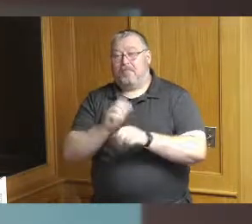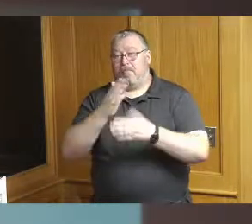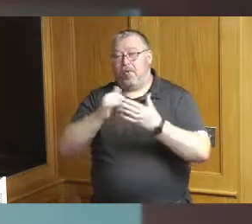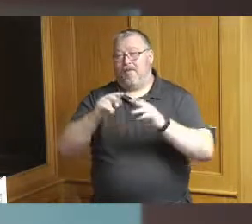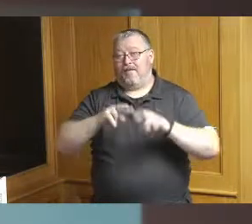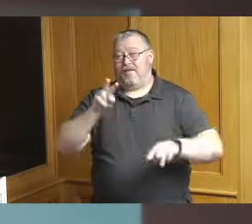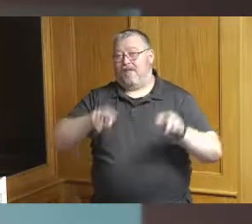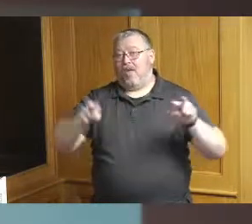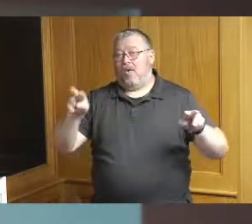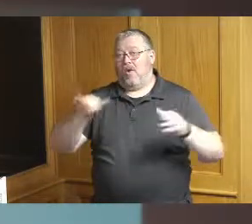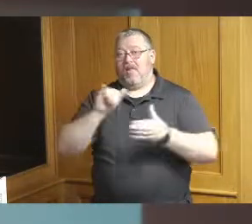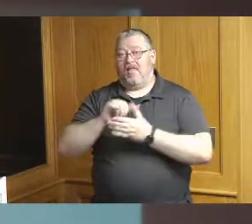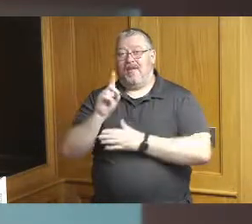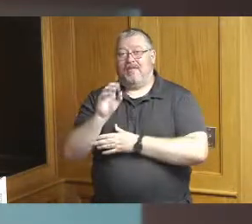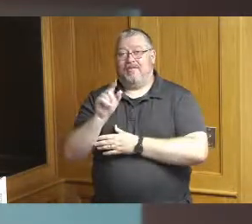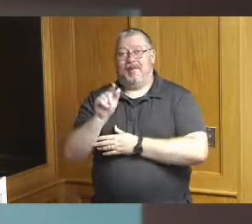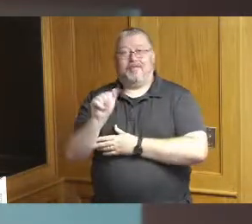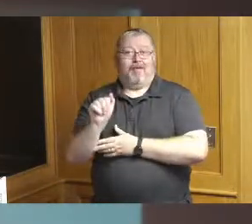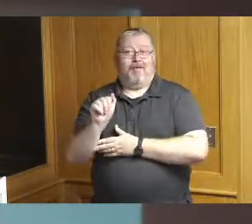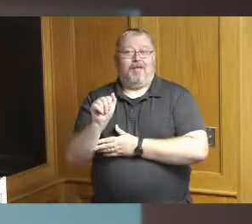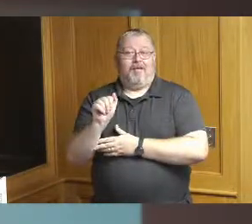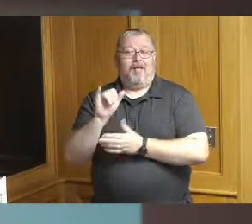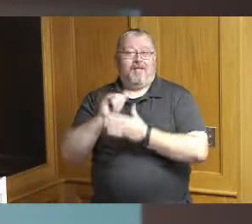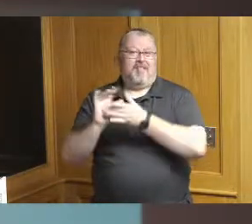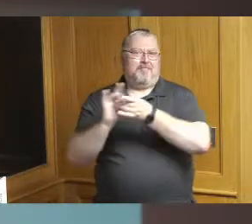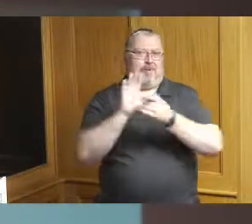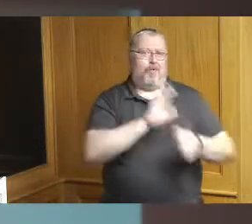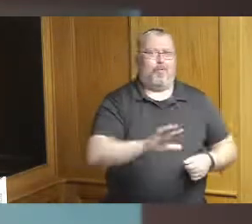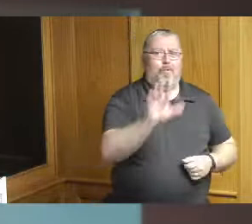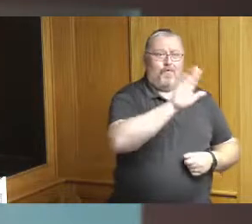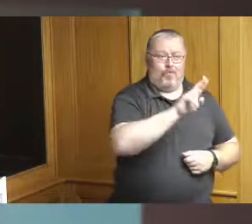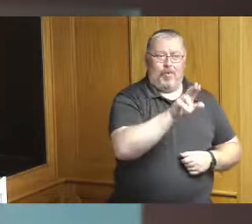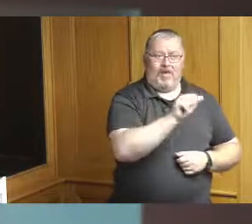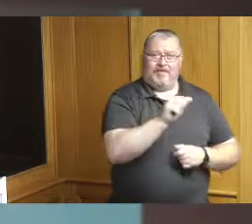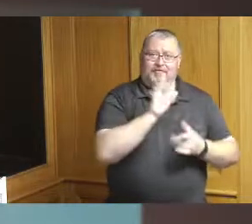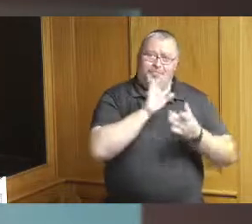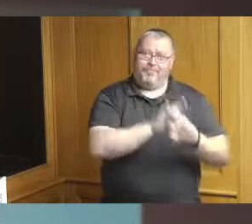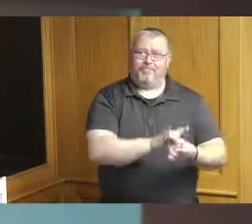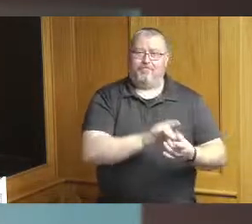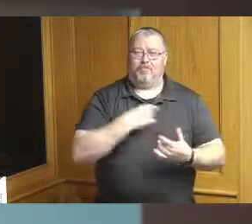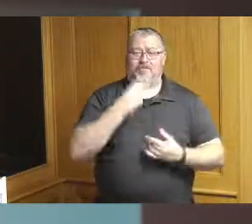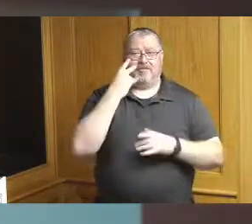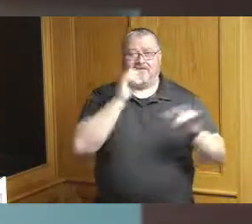variant now in the United States on the next slide you can actually see the significant increase